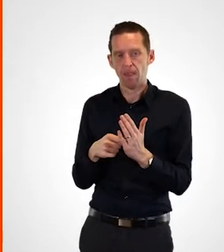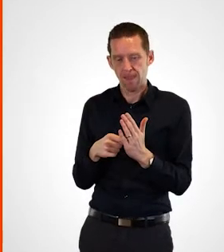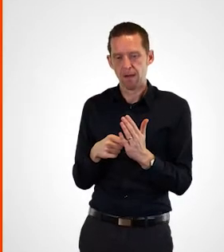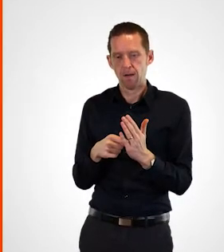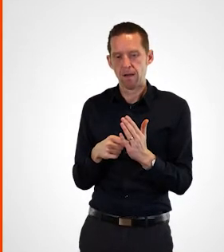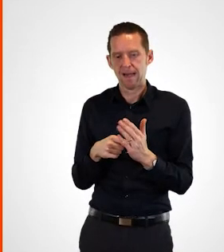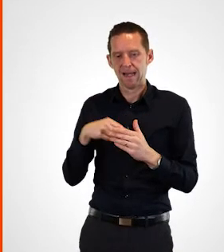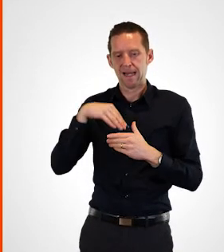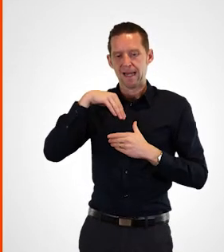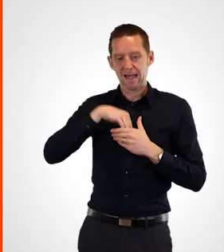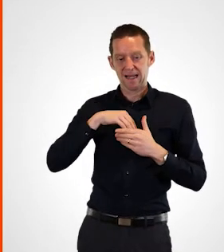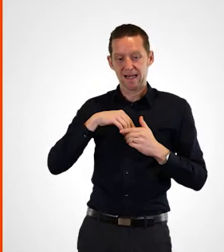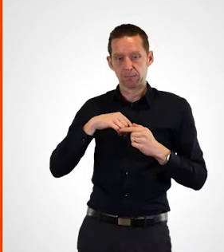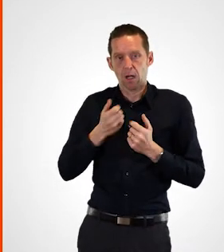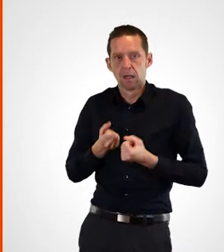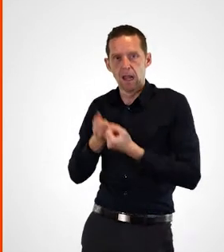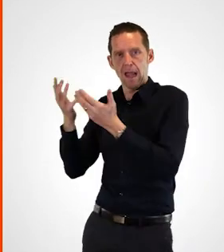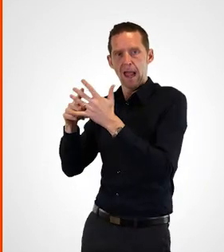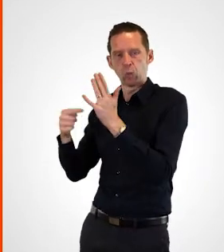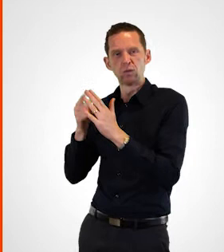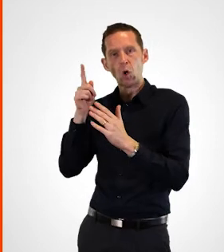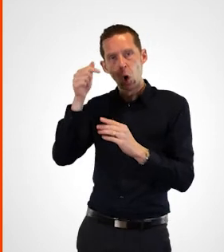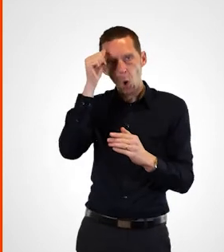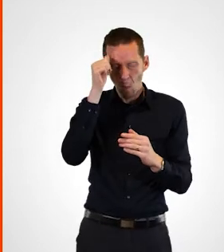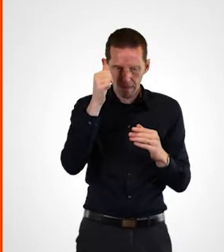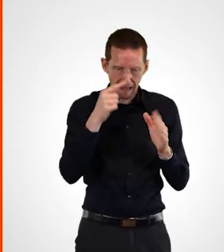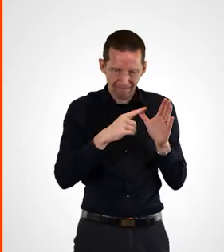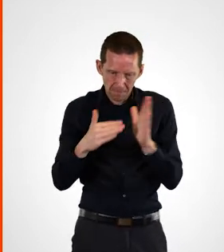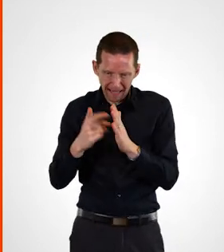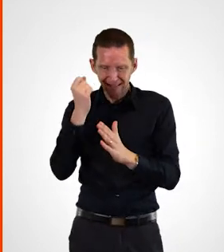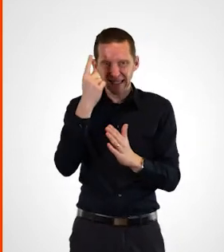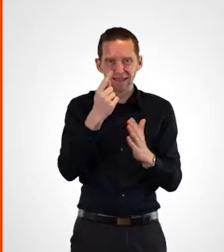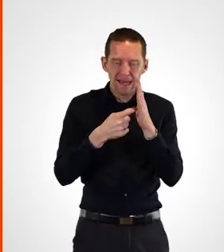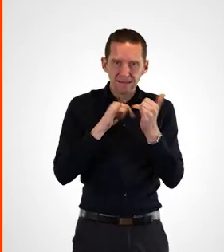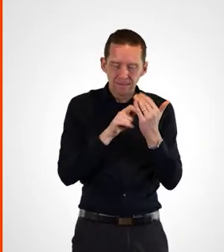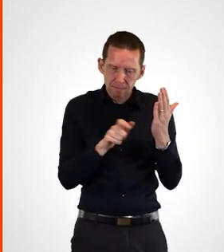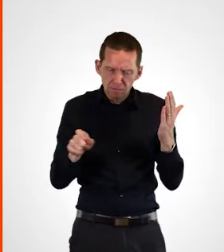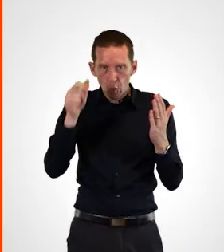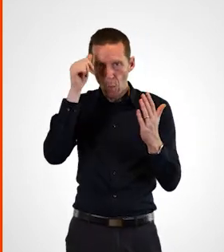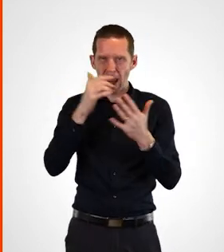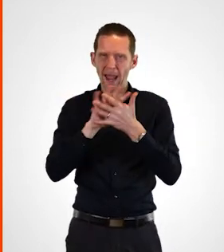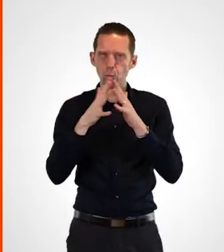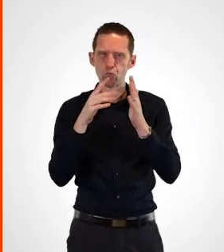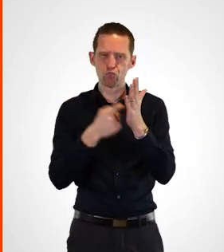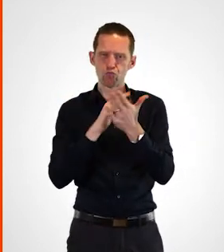so things such as knowing the alphabet, understanding letters, knowing how to rhyme, some of those phonological pieces